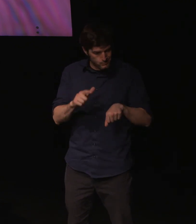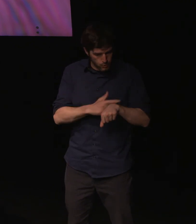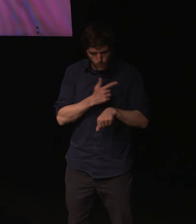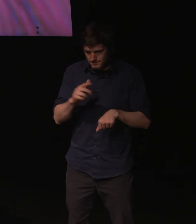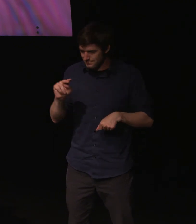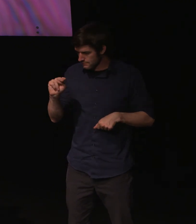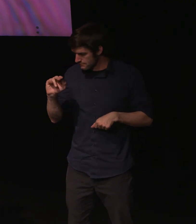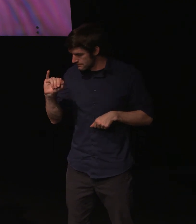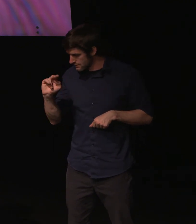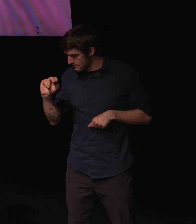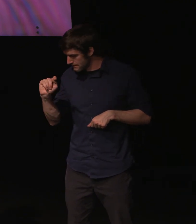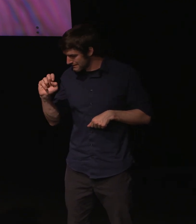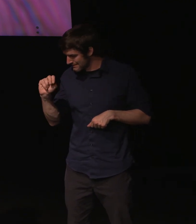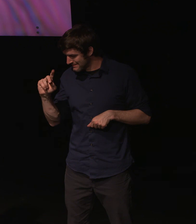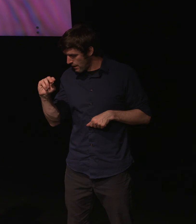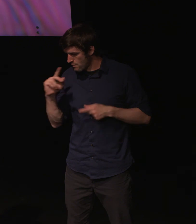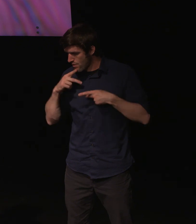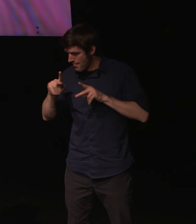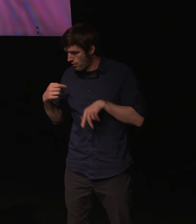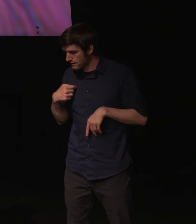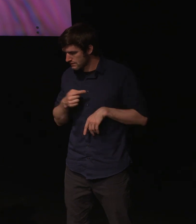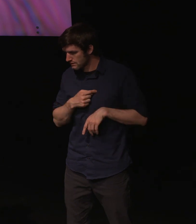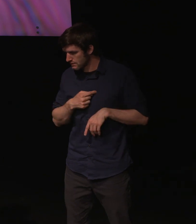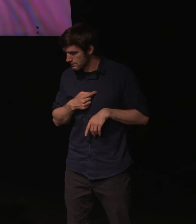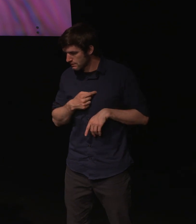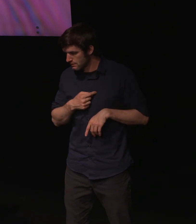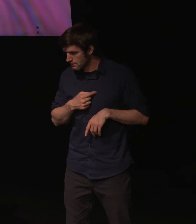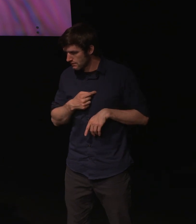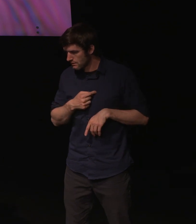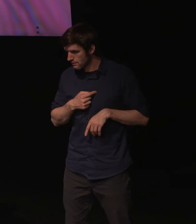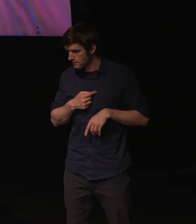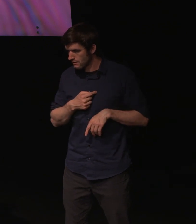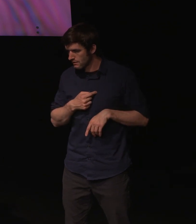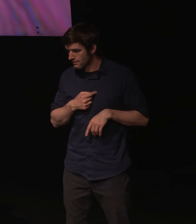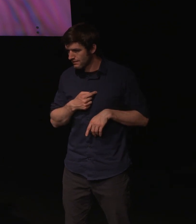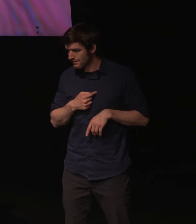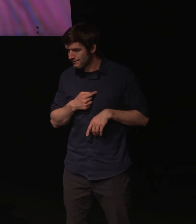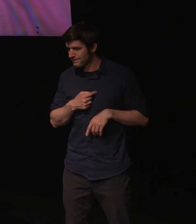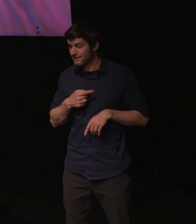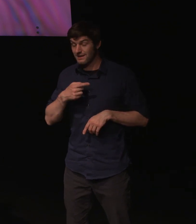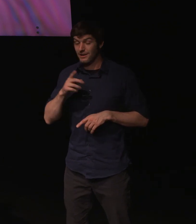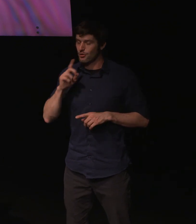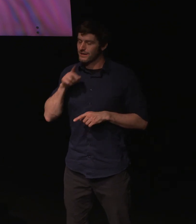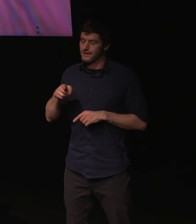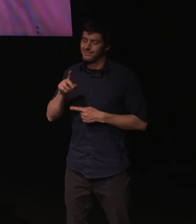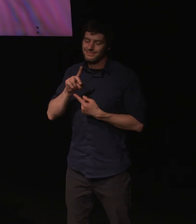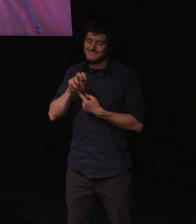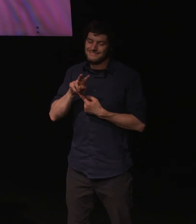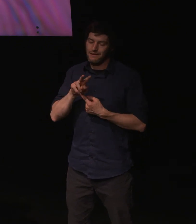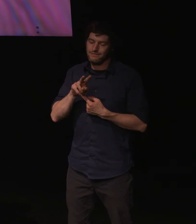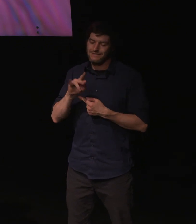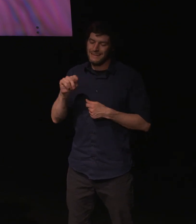I mean, let's be real, the dev kit was insanely expensive anyway, so it would be just a complete lost cause if I didn't.